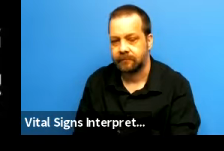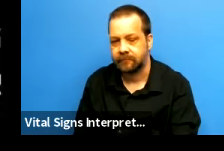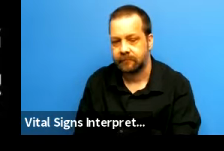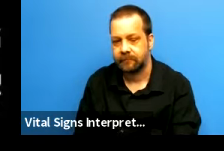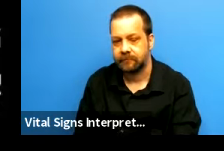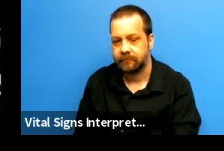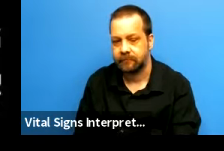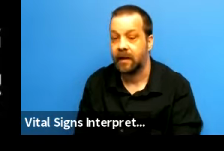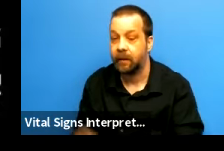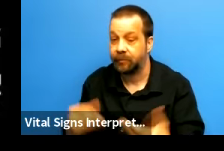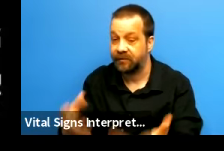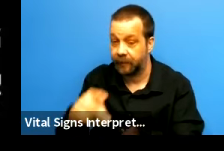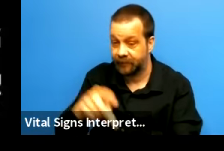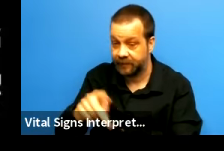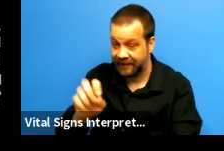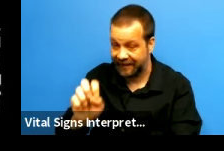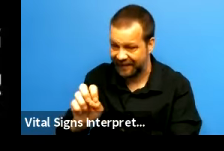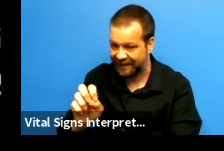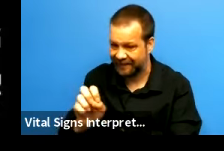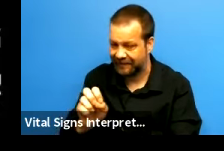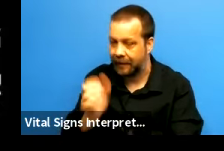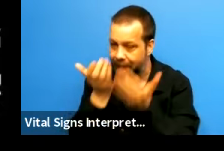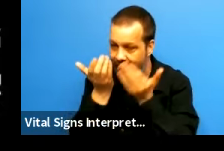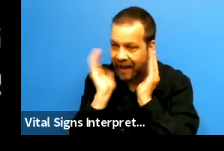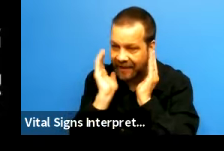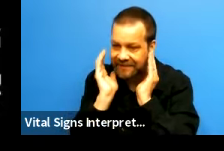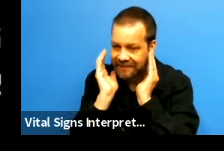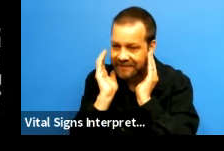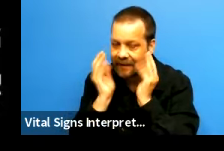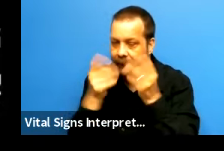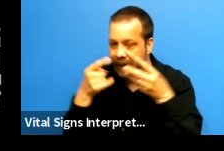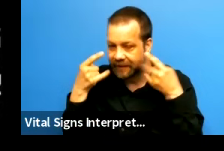or PPE, suitable for the tasks, masks for everyone, gloves,